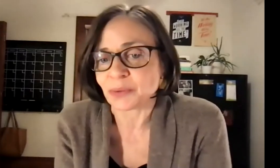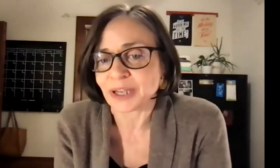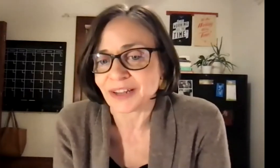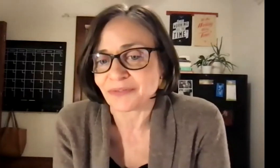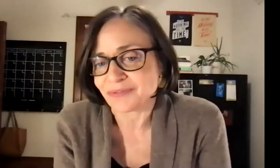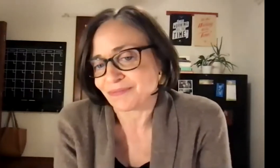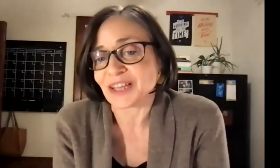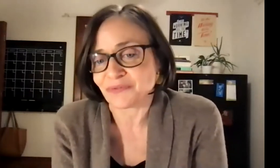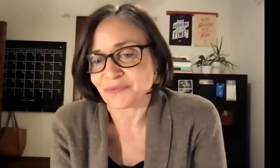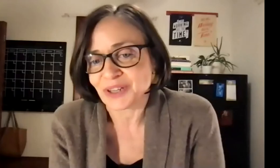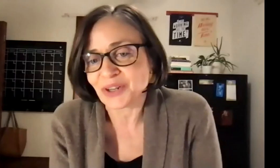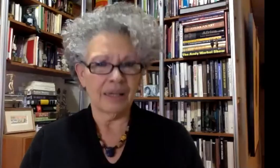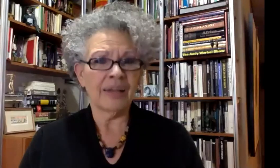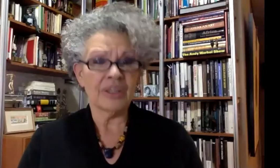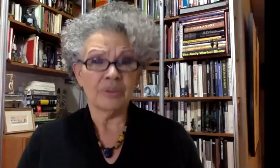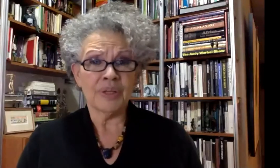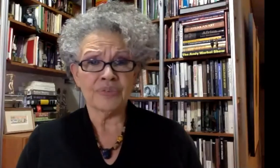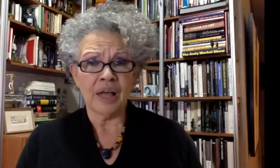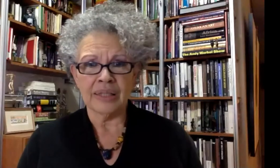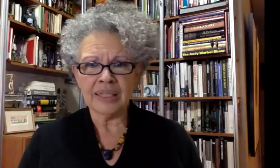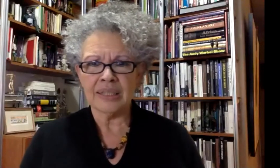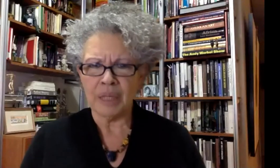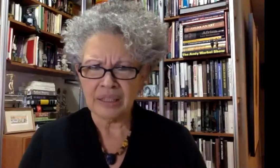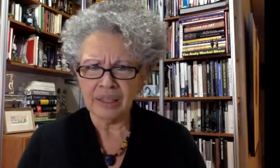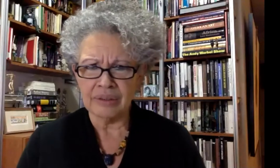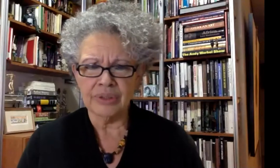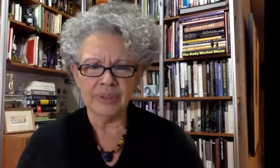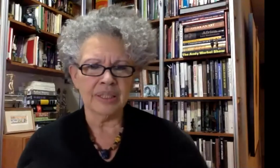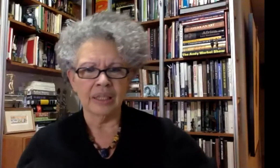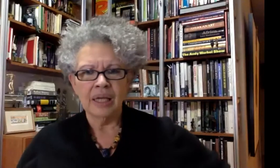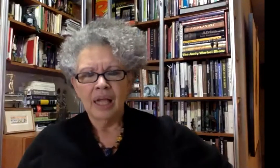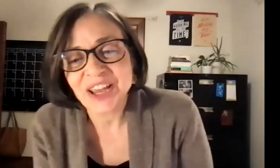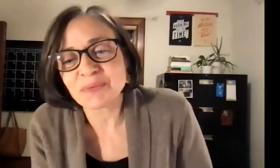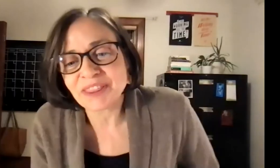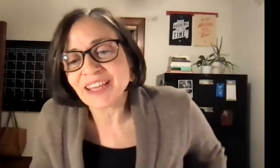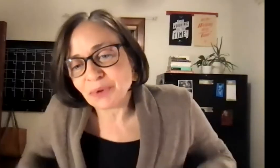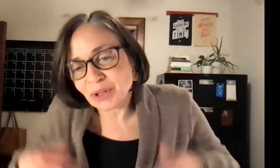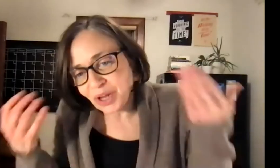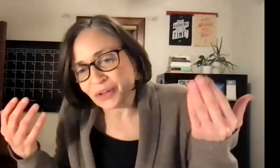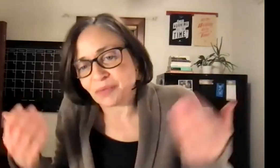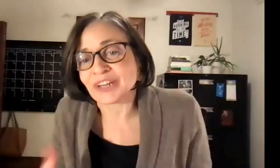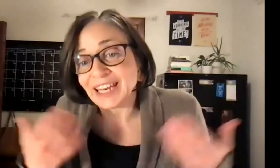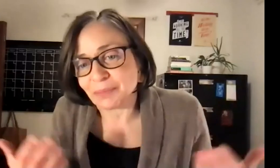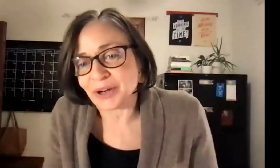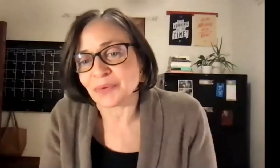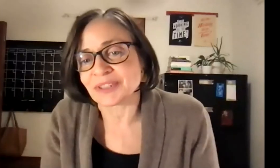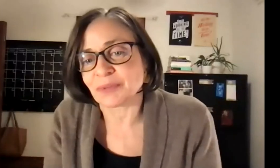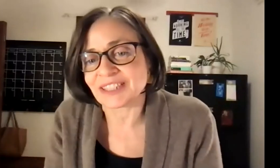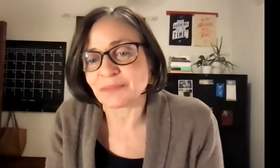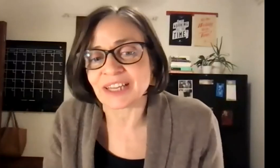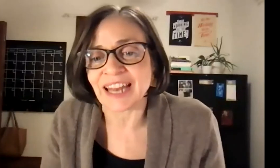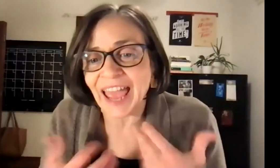pain that we endure they can't ignore 'Cause they don't feel it Fuck your feelings